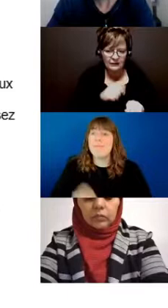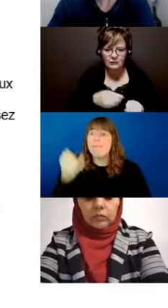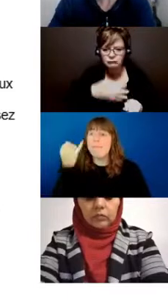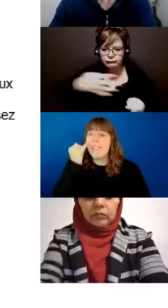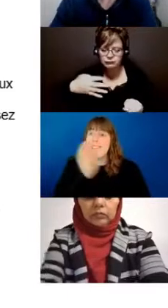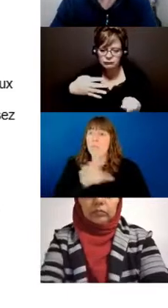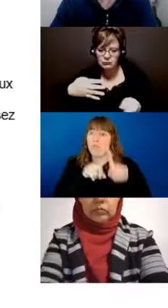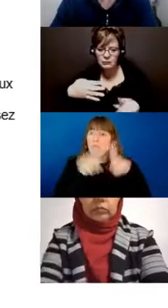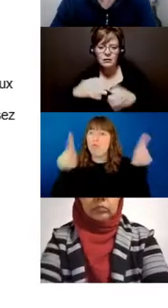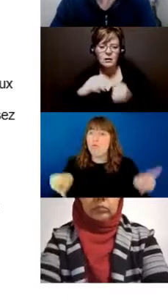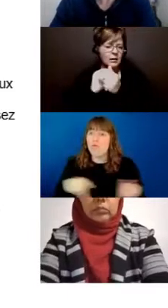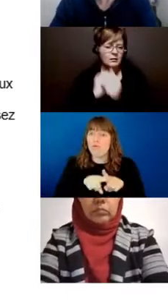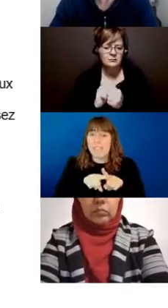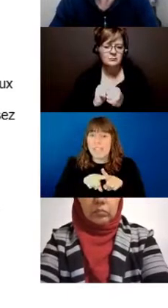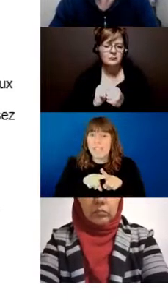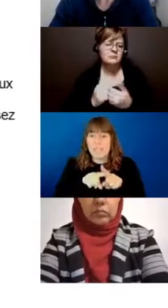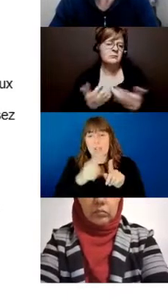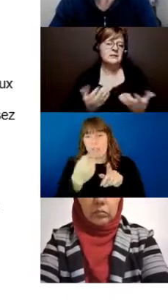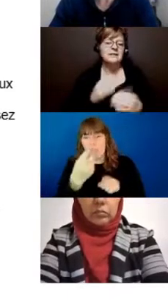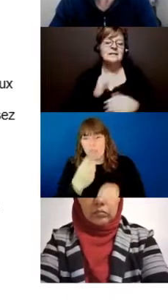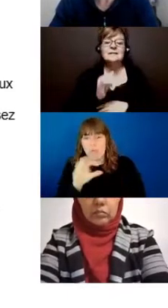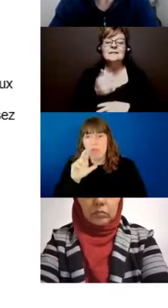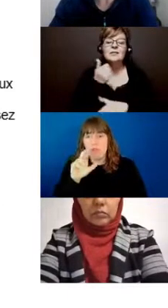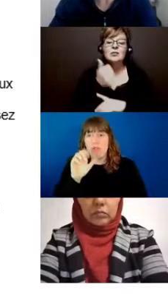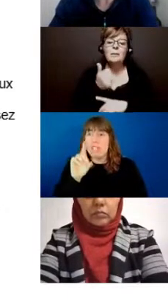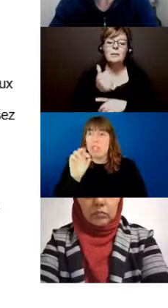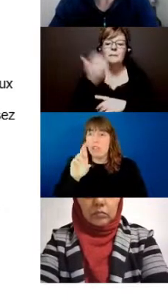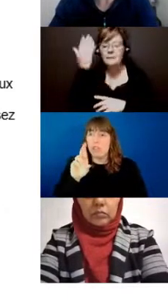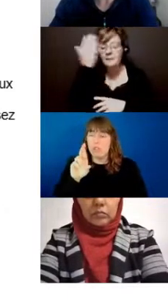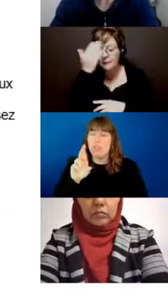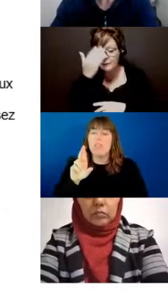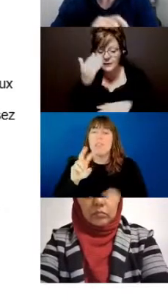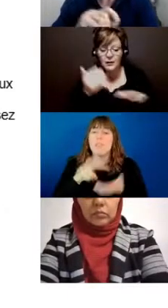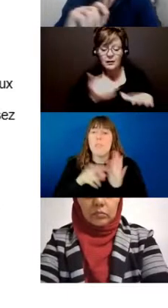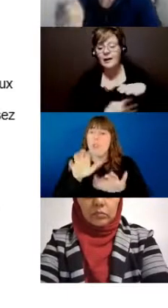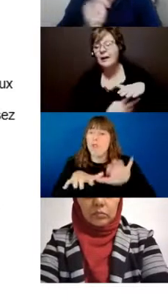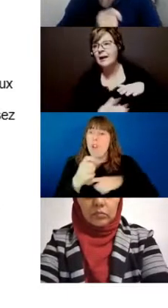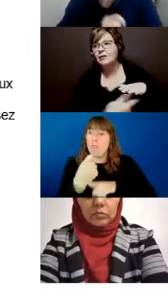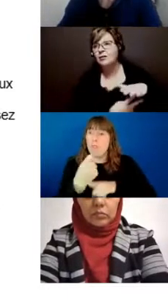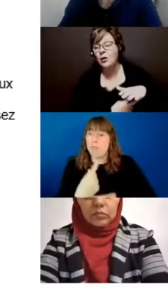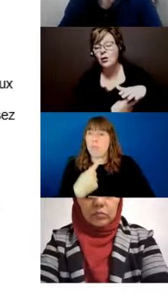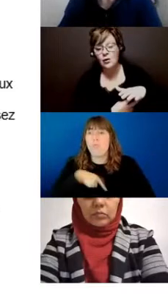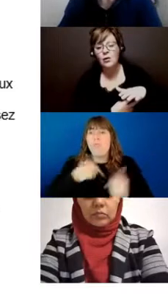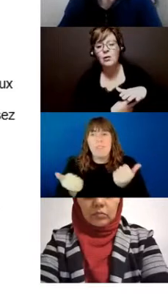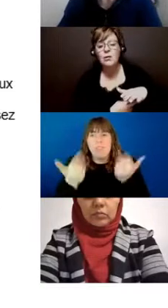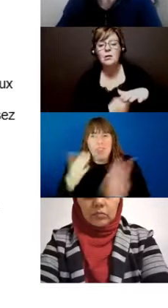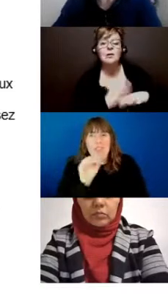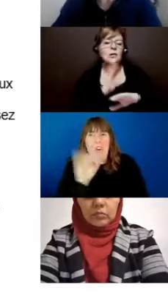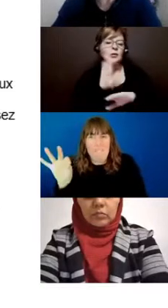recommended that on-screen notifications for chat messages be turned off during this meeting